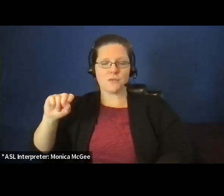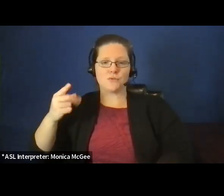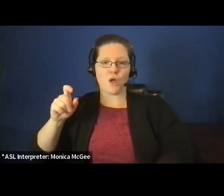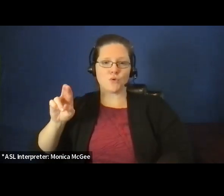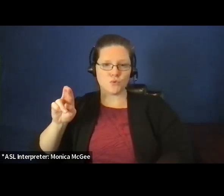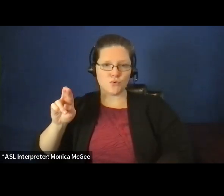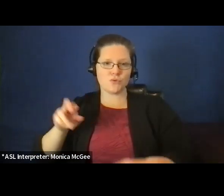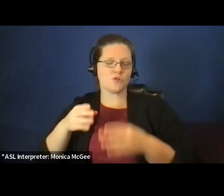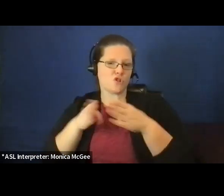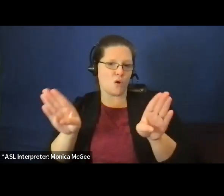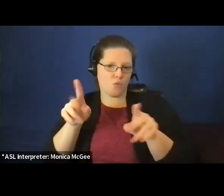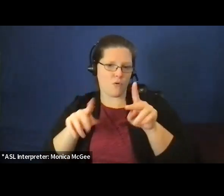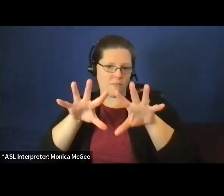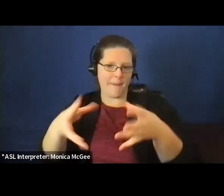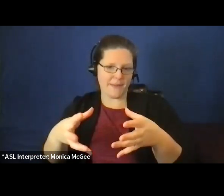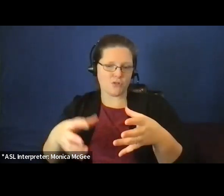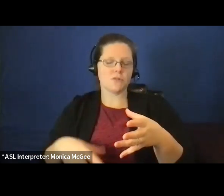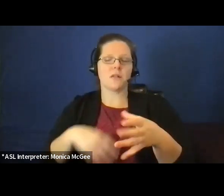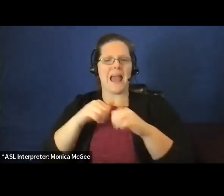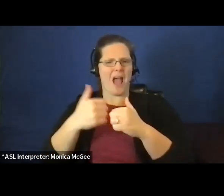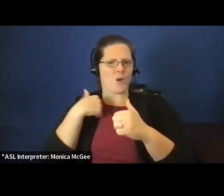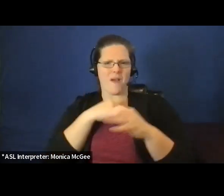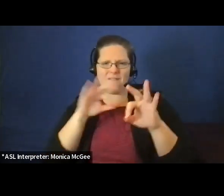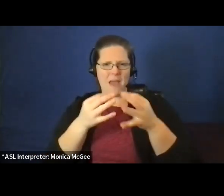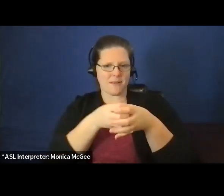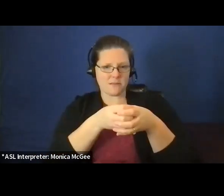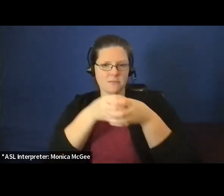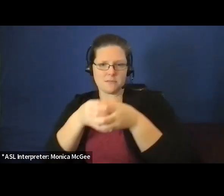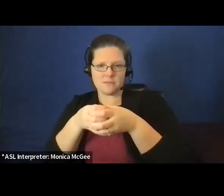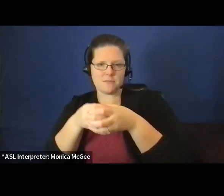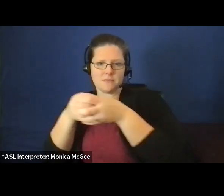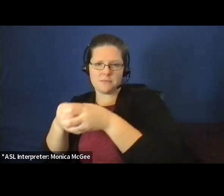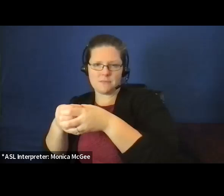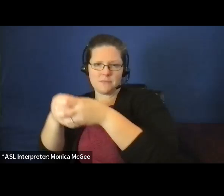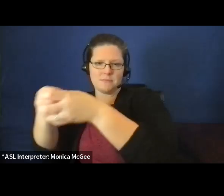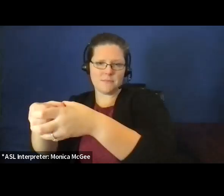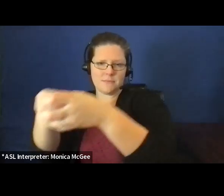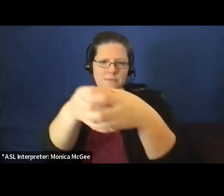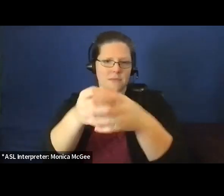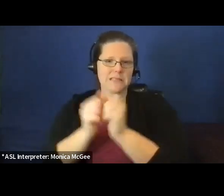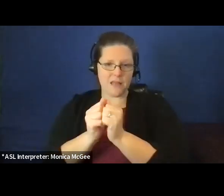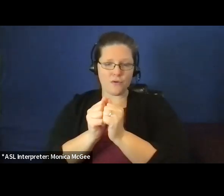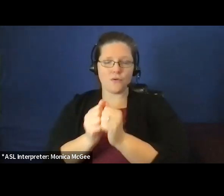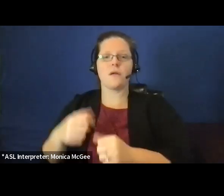to close. Then those people go to the next shelter, which is a general pop shelter and then how do we keep